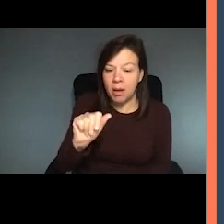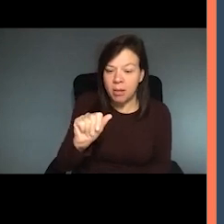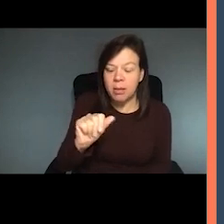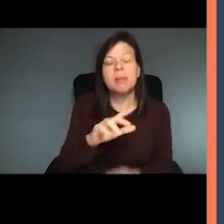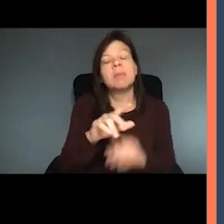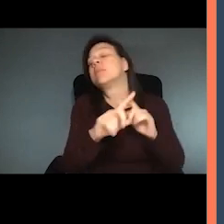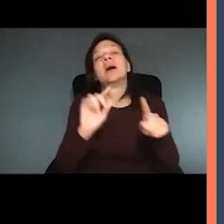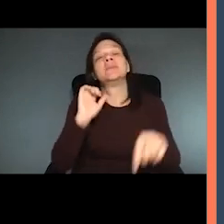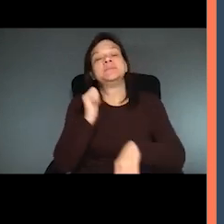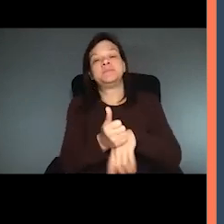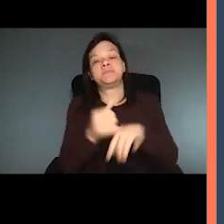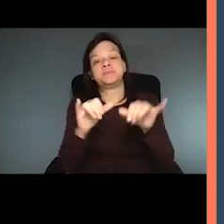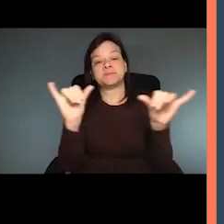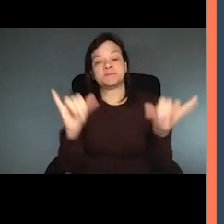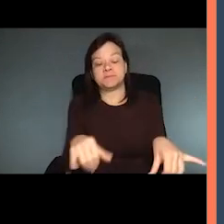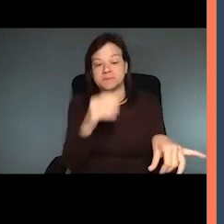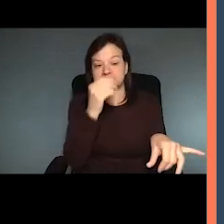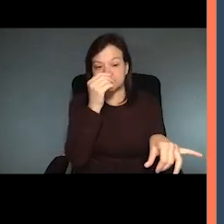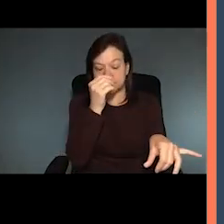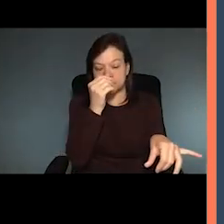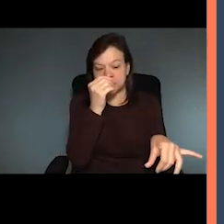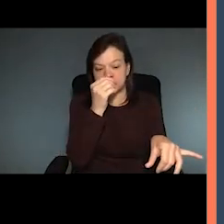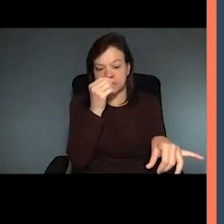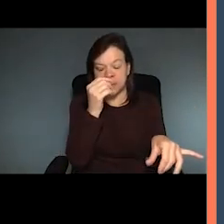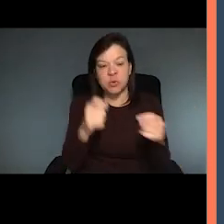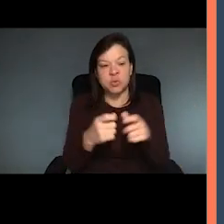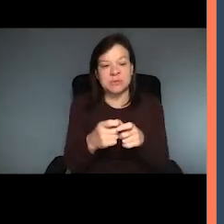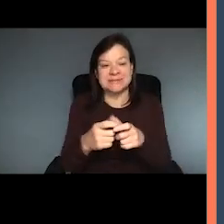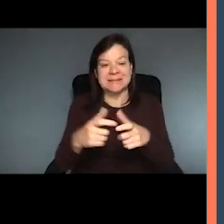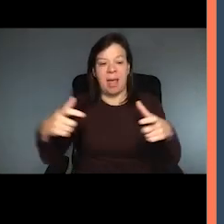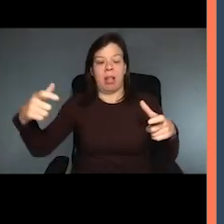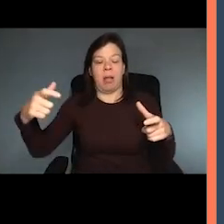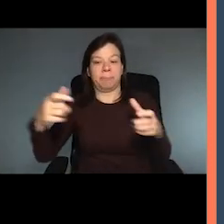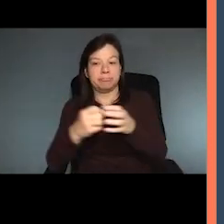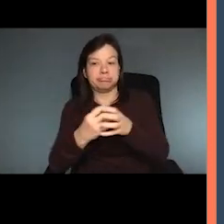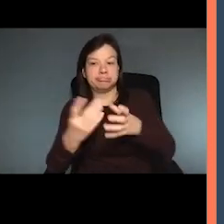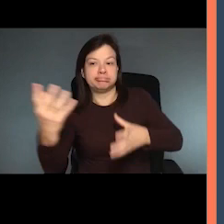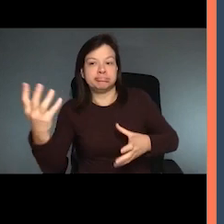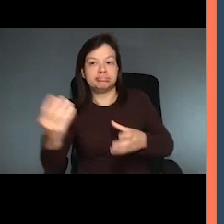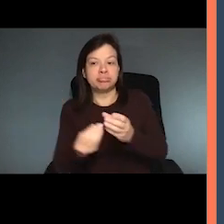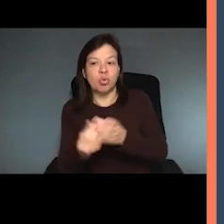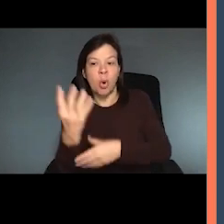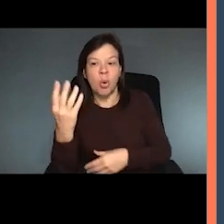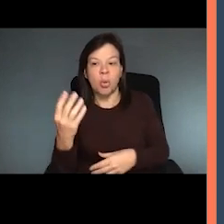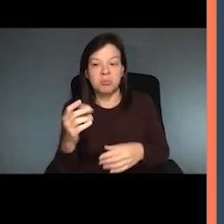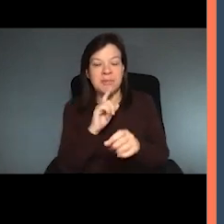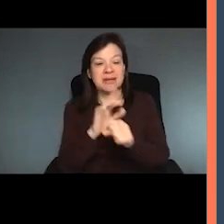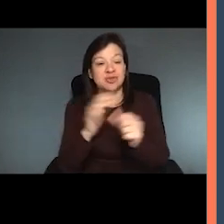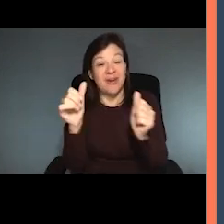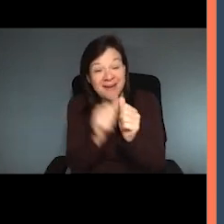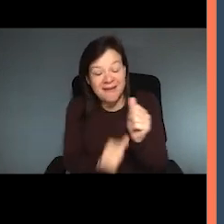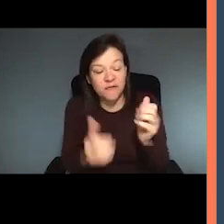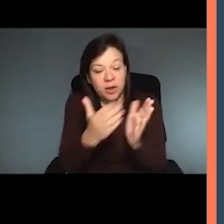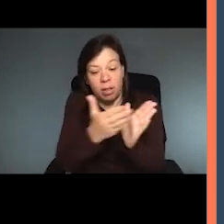THAT WE HAD A SYSTEM IN PLACE TO SCALE UP AND MAKE SURE THAT EVERY SINGLE PAGE HAD SCHEMA MOVING FORWARD.